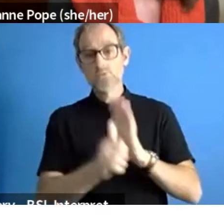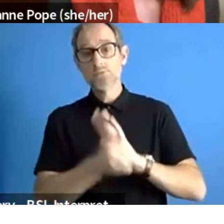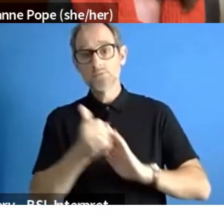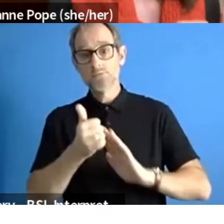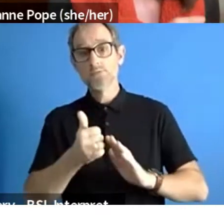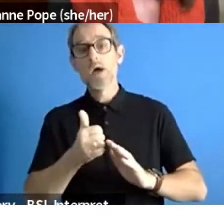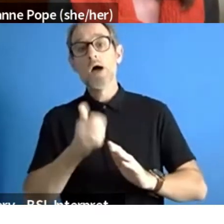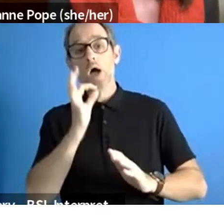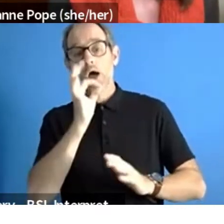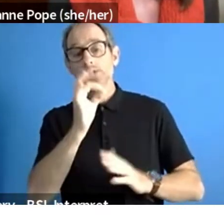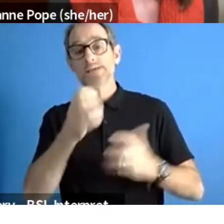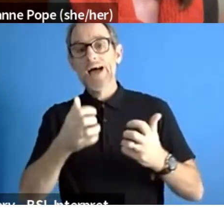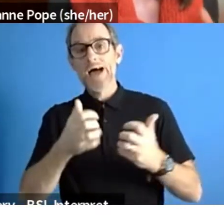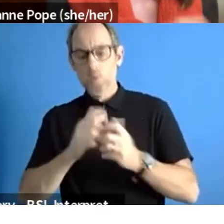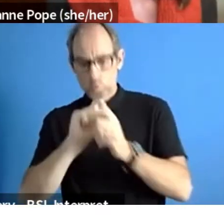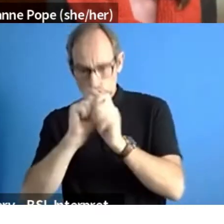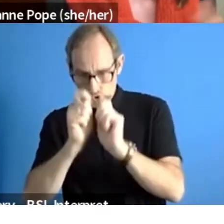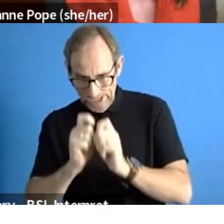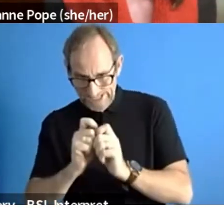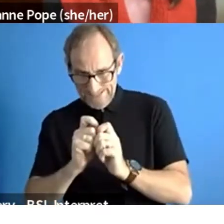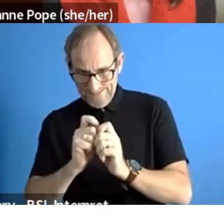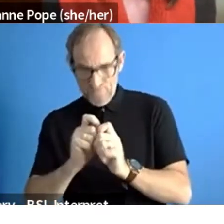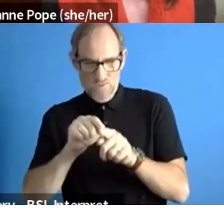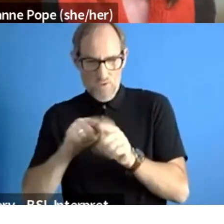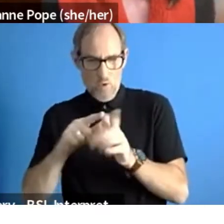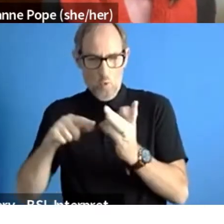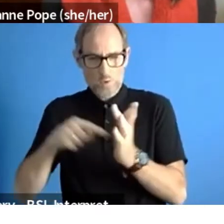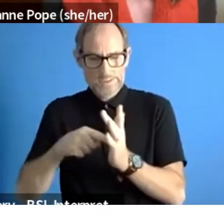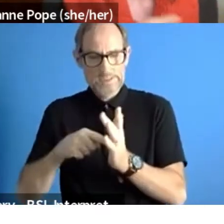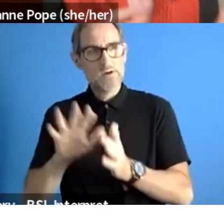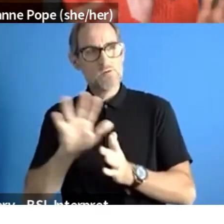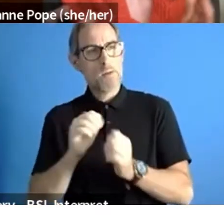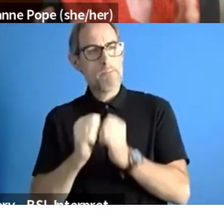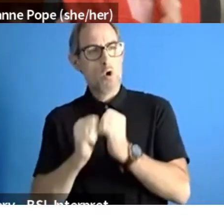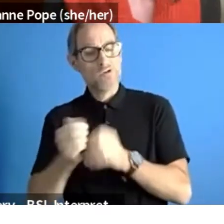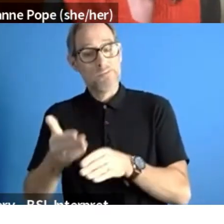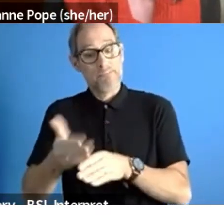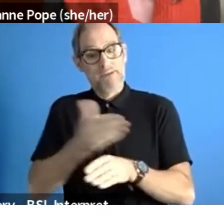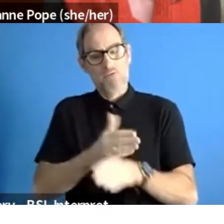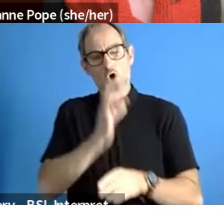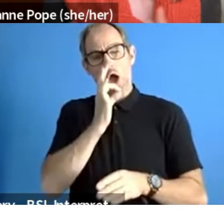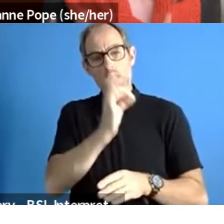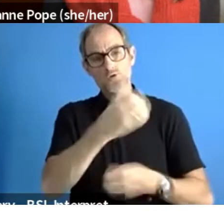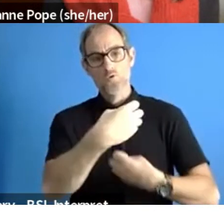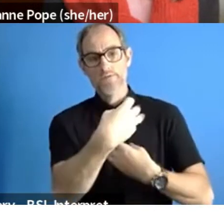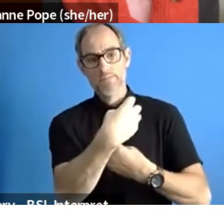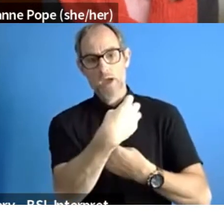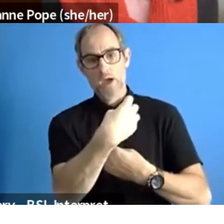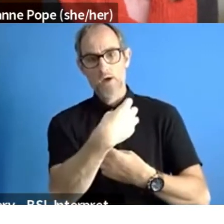made any changes so back in and March and then again after three months of